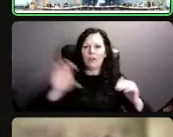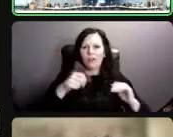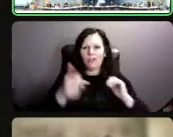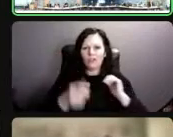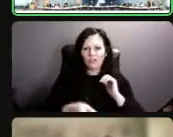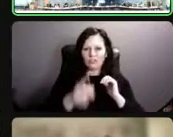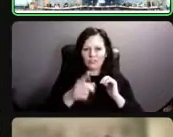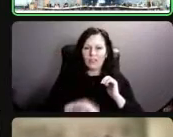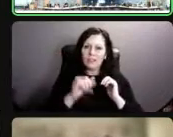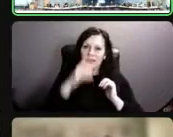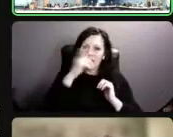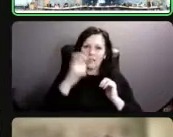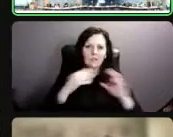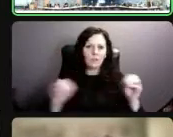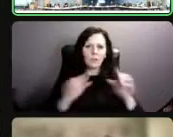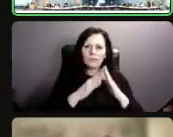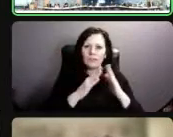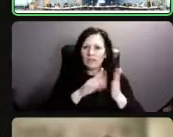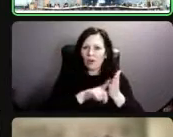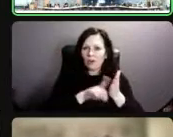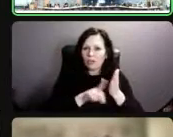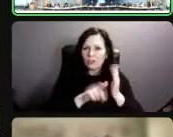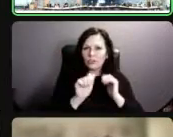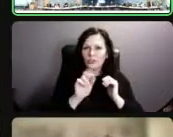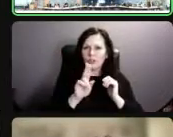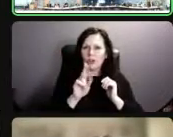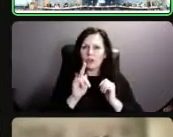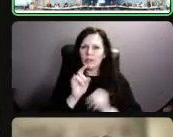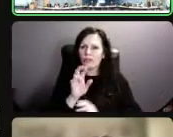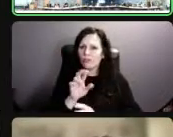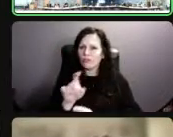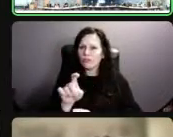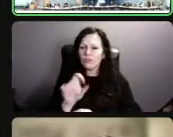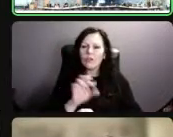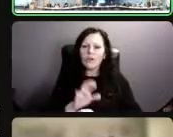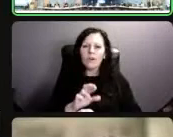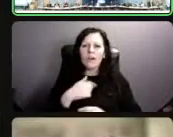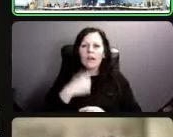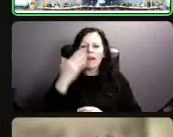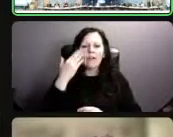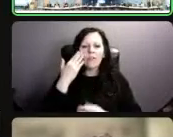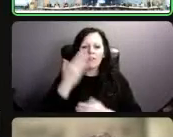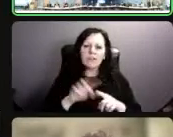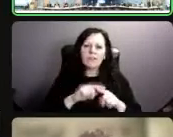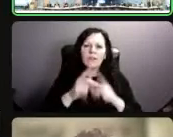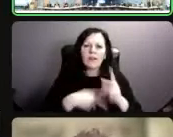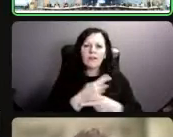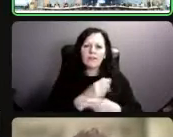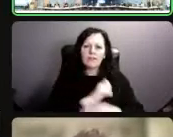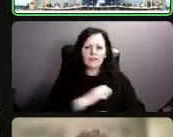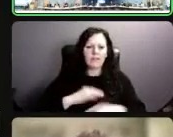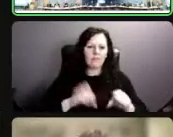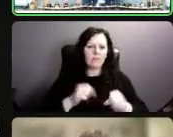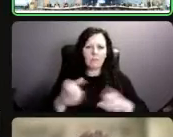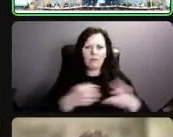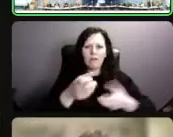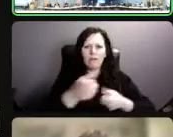WHERE TRAILING THE FURTHEST BEHIND IS THAT BECAUSE WE DON'T